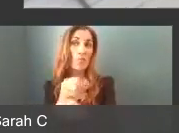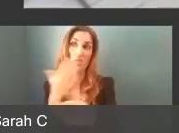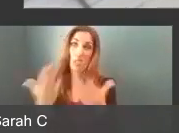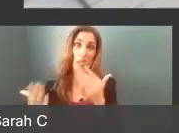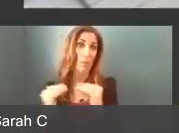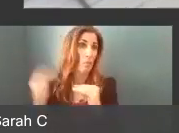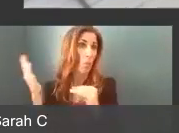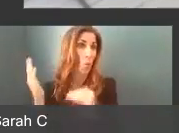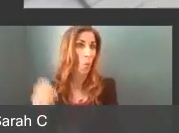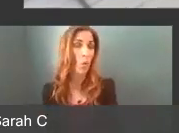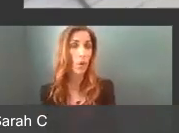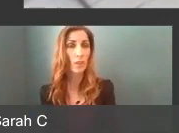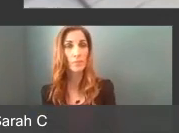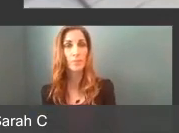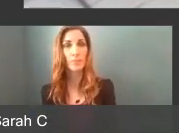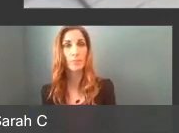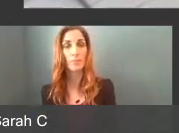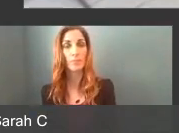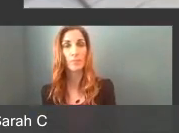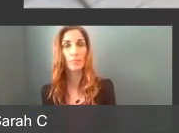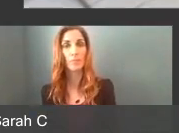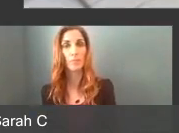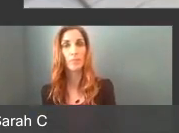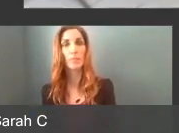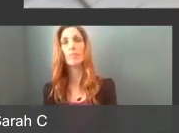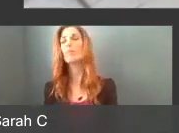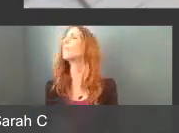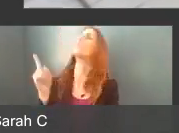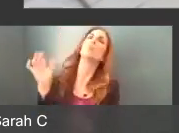We now have information on our website to give those of you who have pre-registered